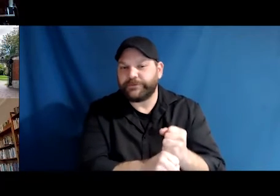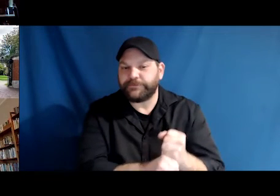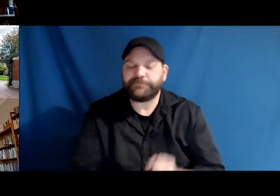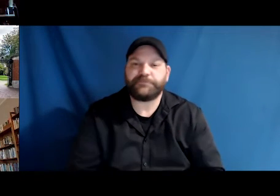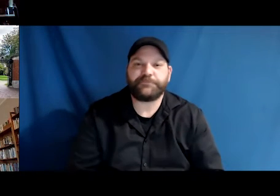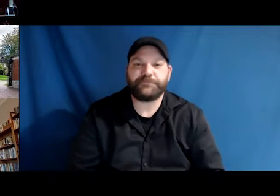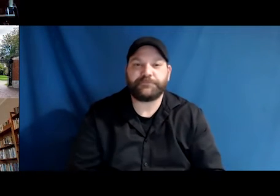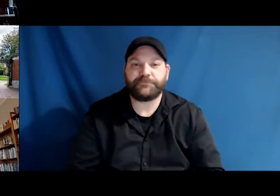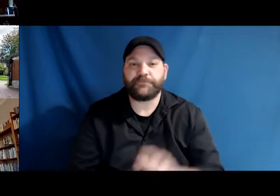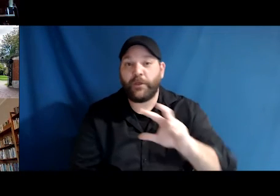for 30 years,